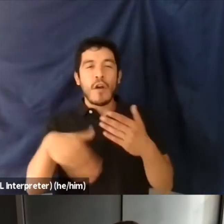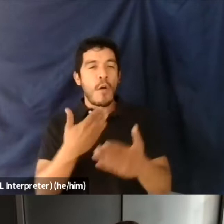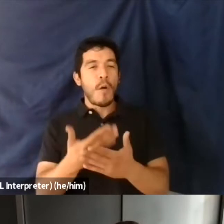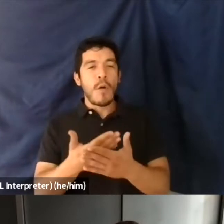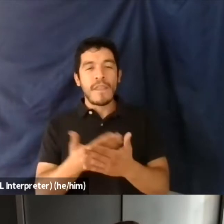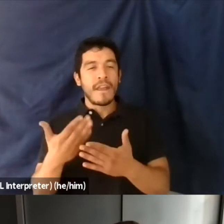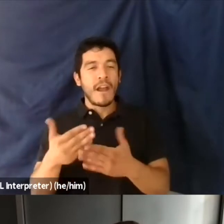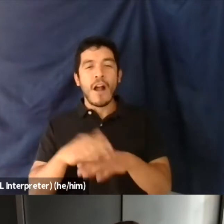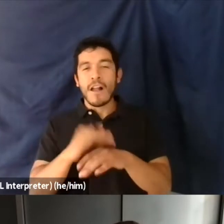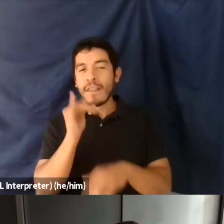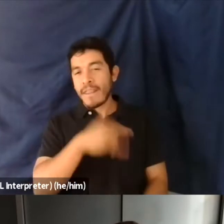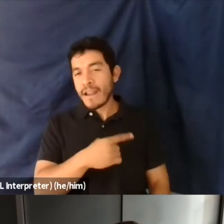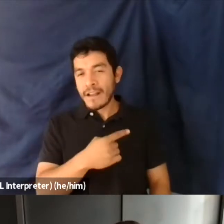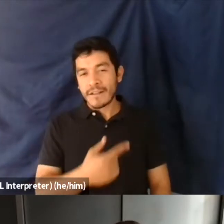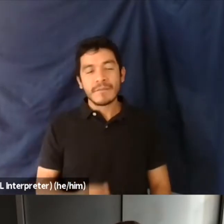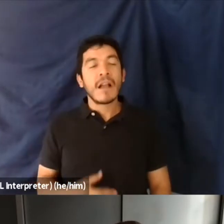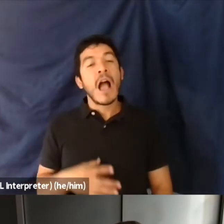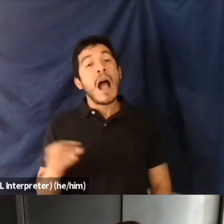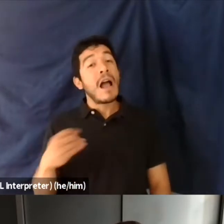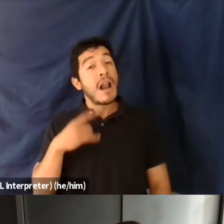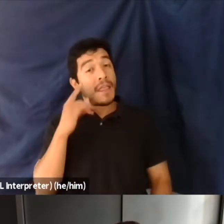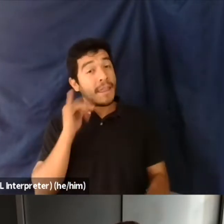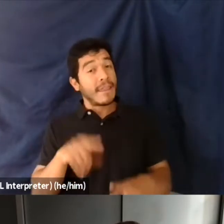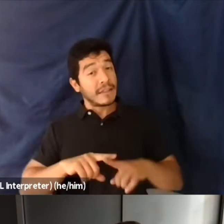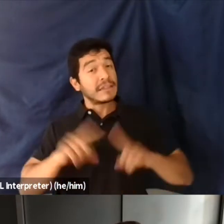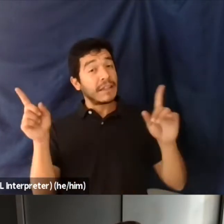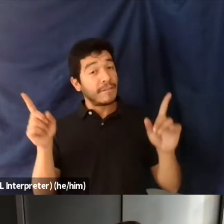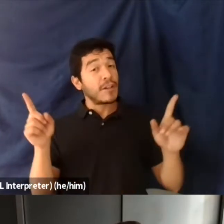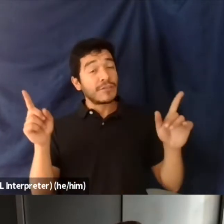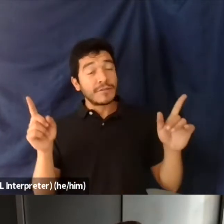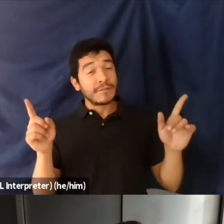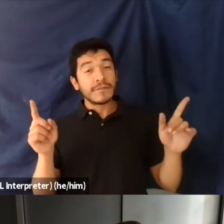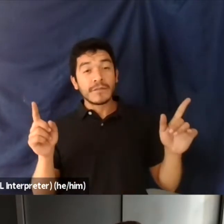So I think that that's the difference. And I just think that there's a little more, well, I mean,